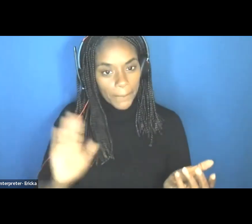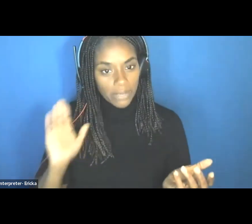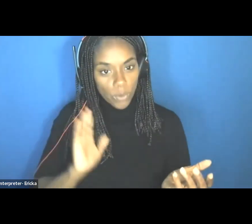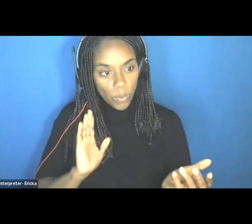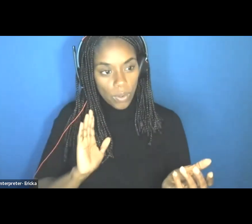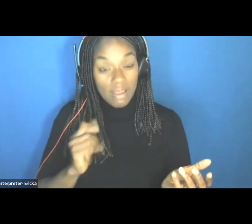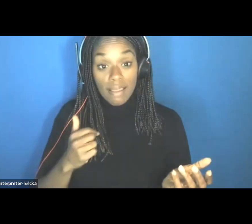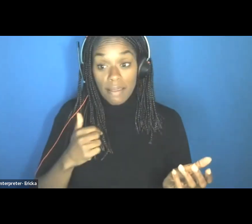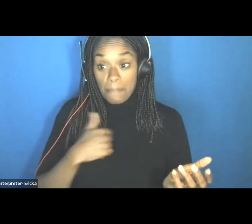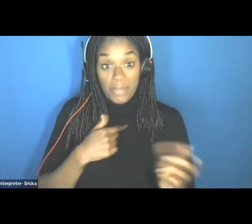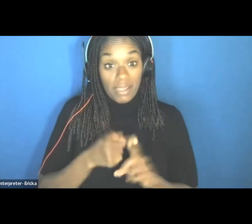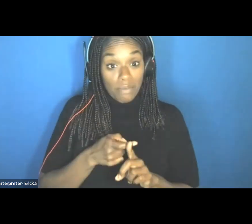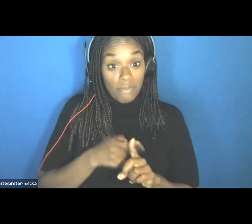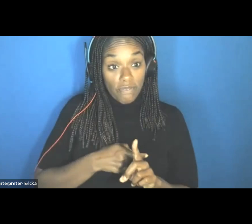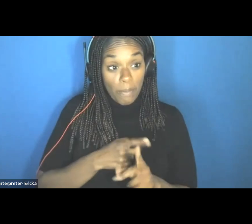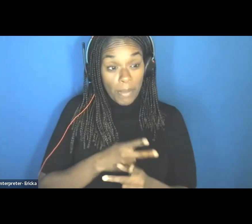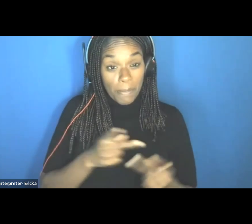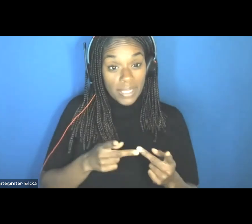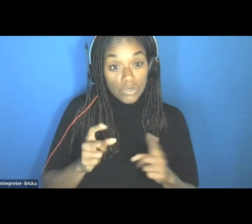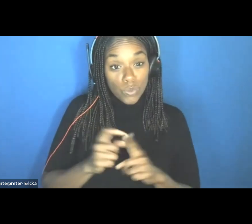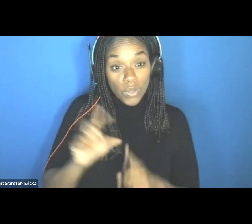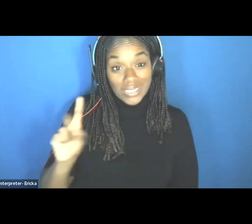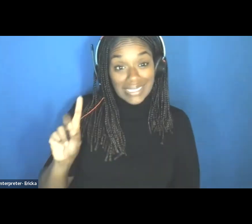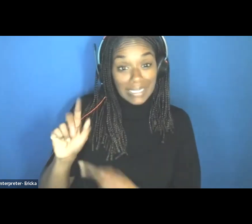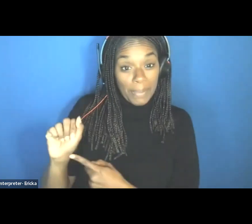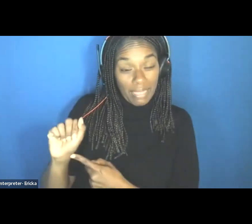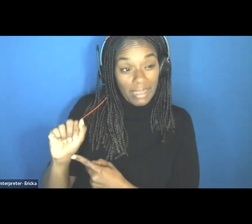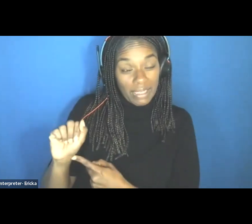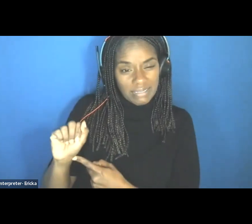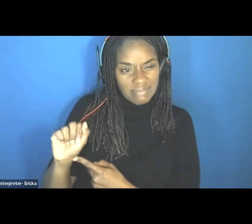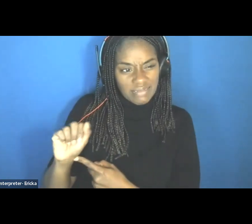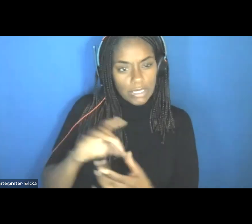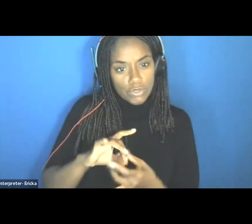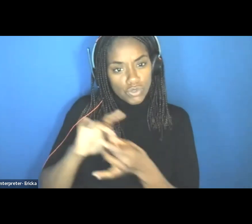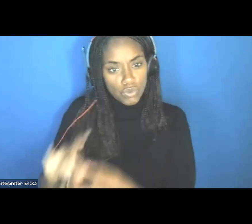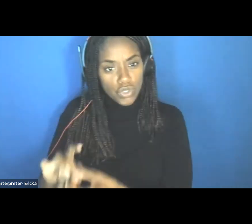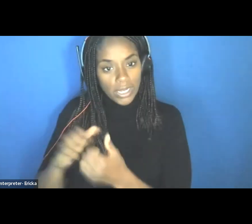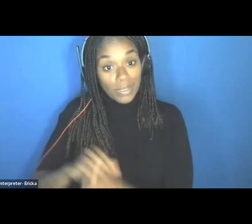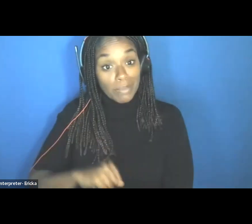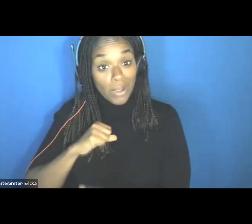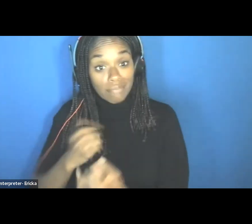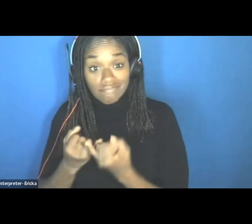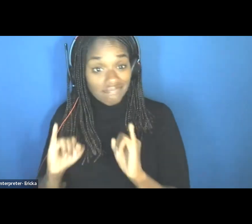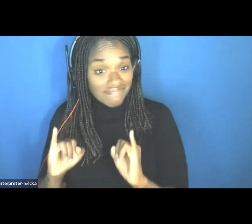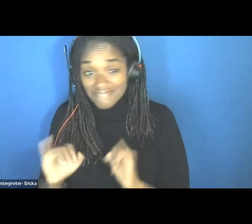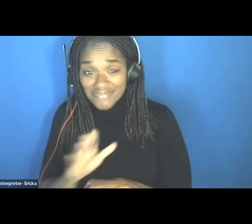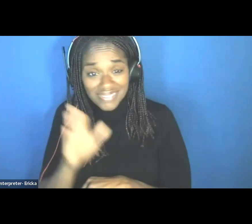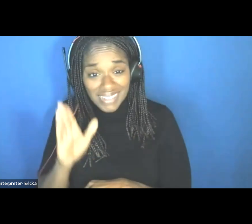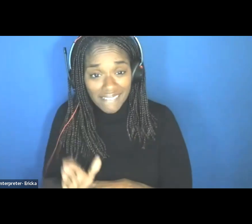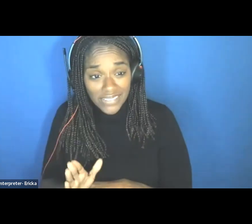That was such an odd concept to me at the time.